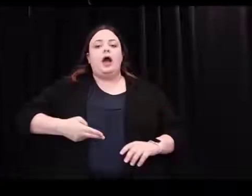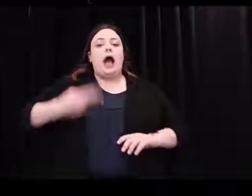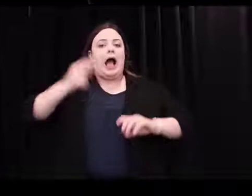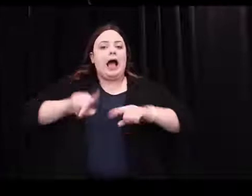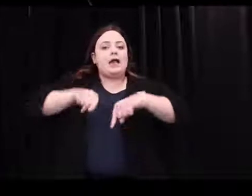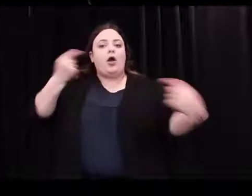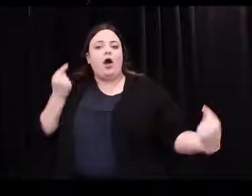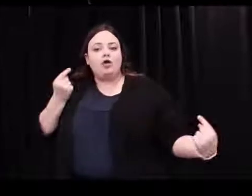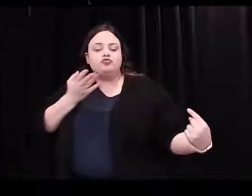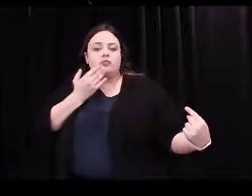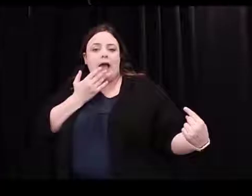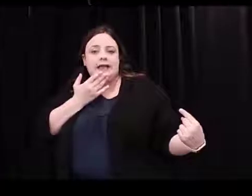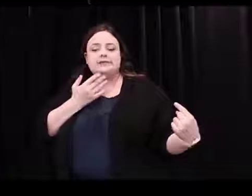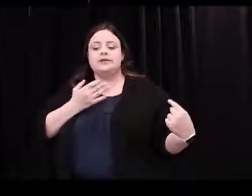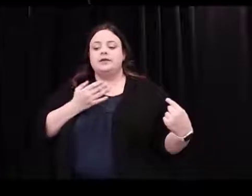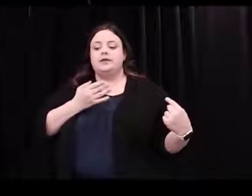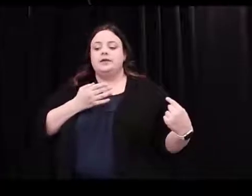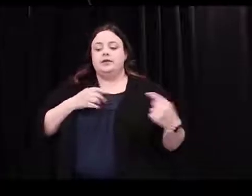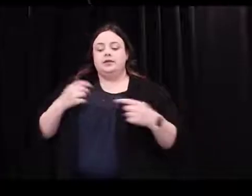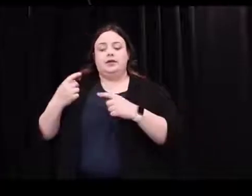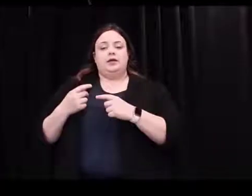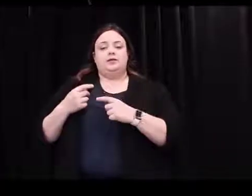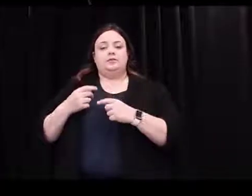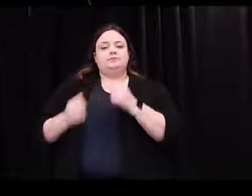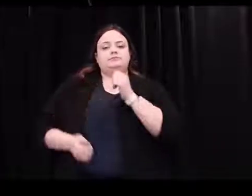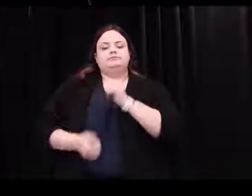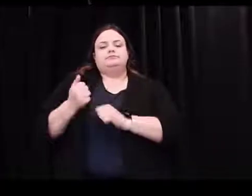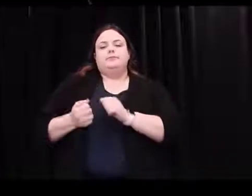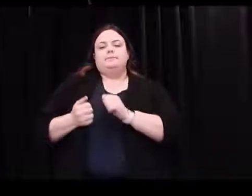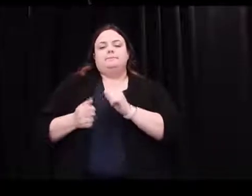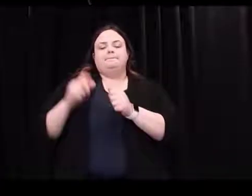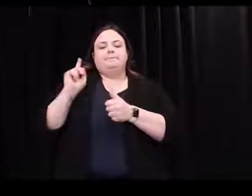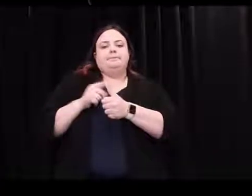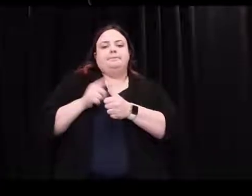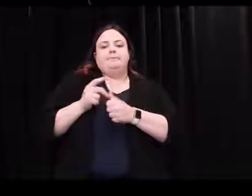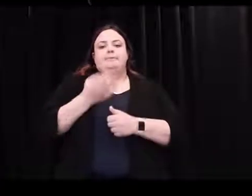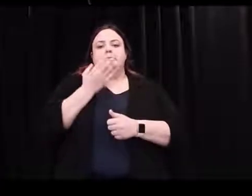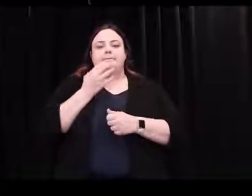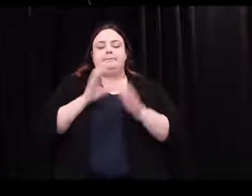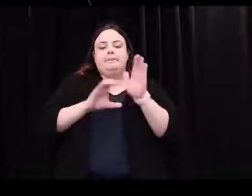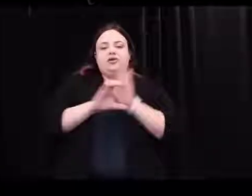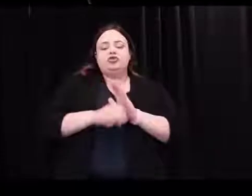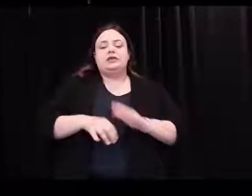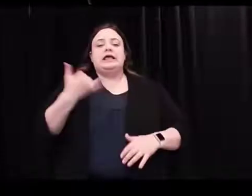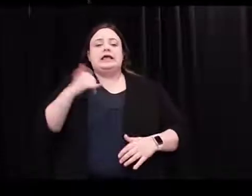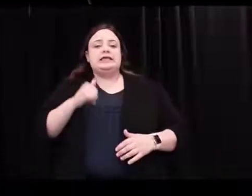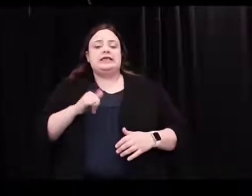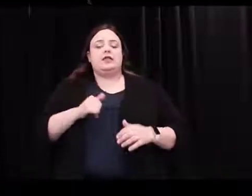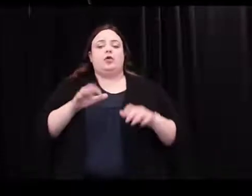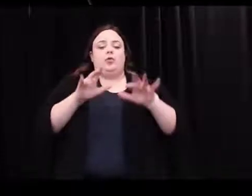the predominant picture here is a high contrast keyboard yellow keys with big black letters.